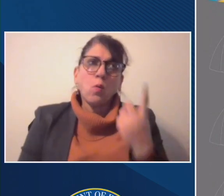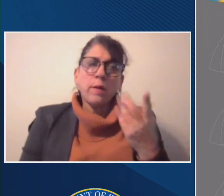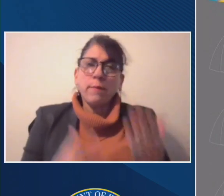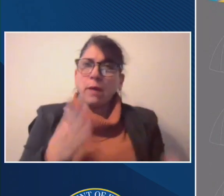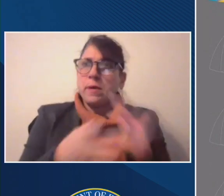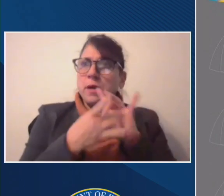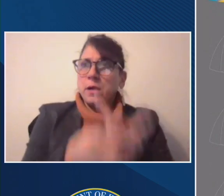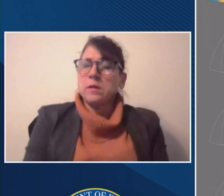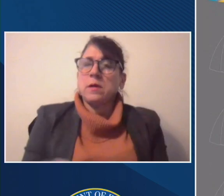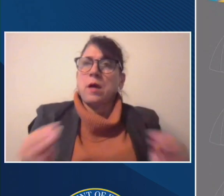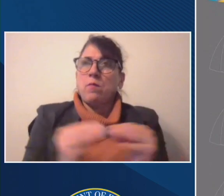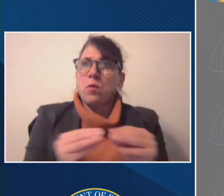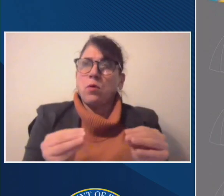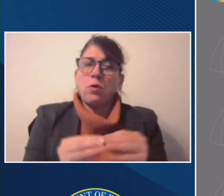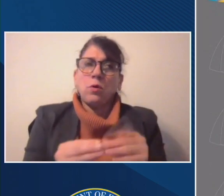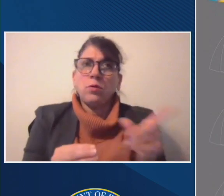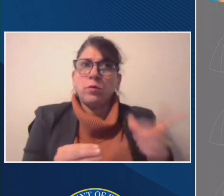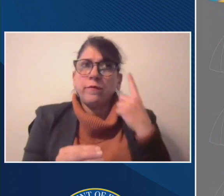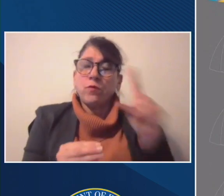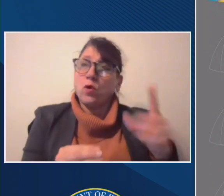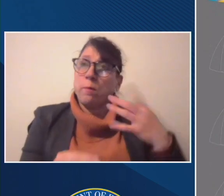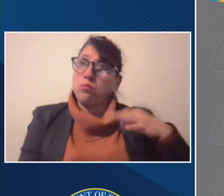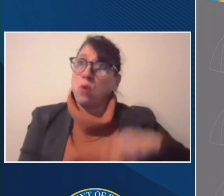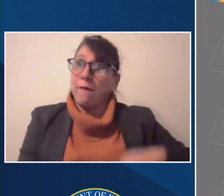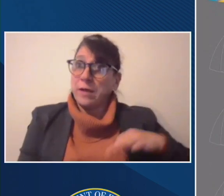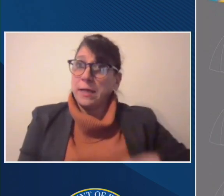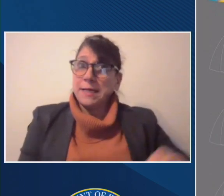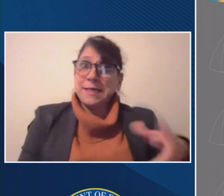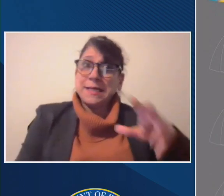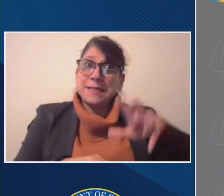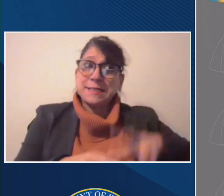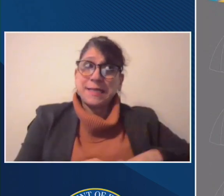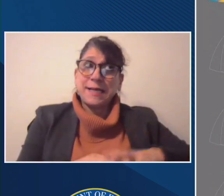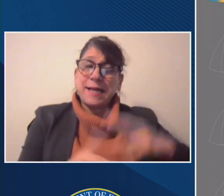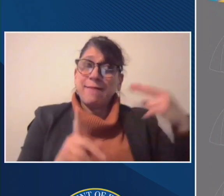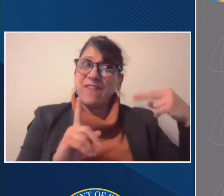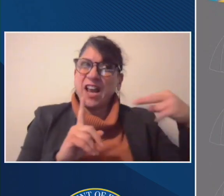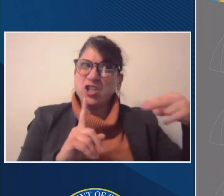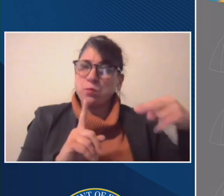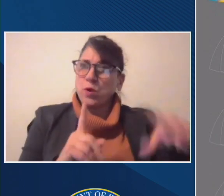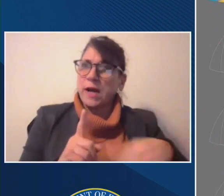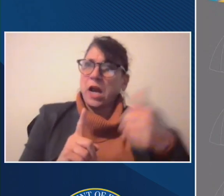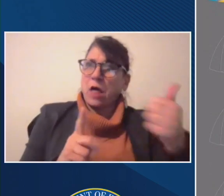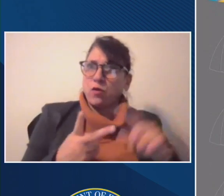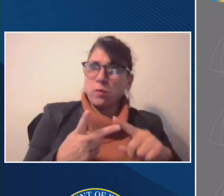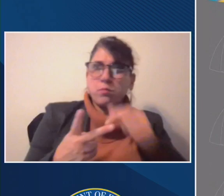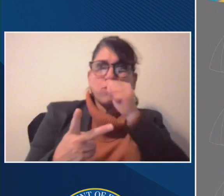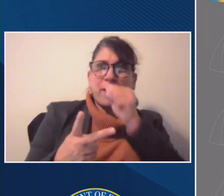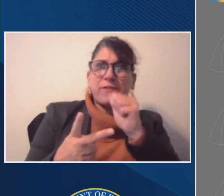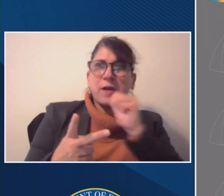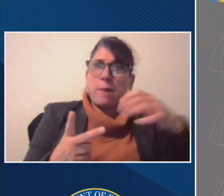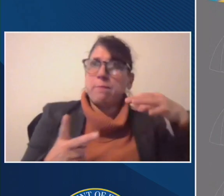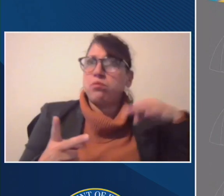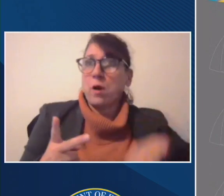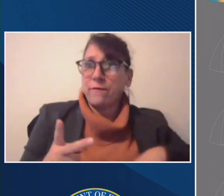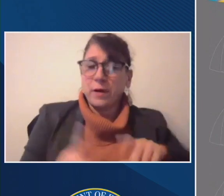the for-profit seat advantage point and another with private nonprofit. But you know, what Cheryl would help us